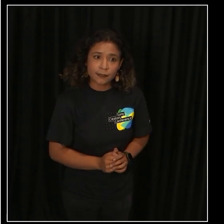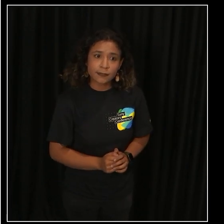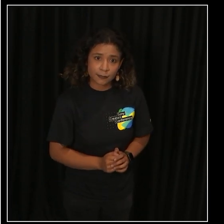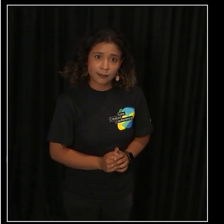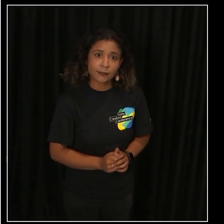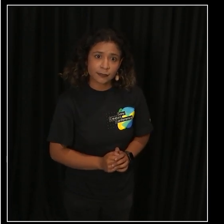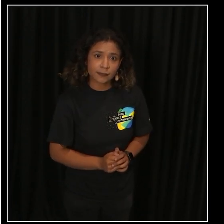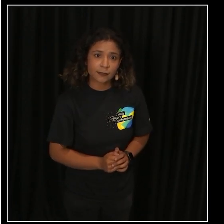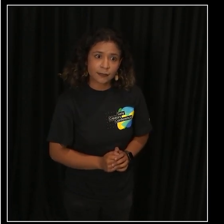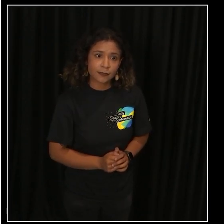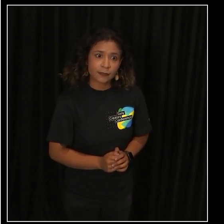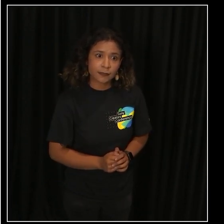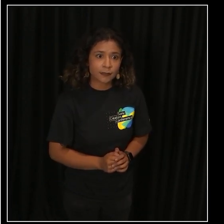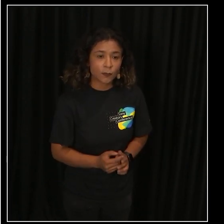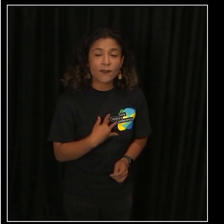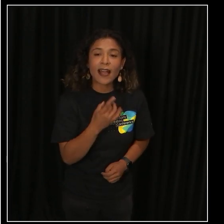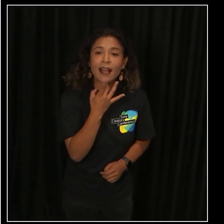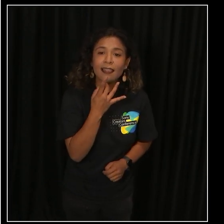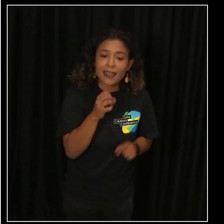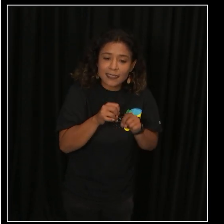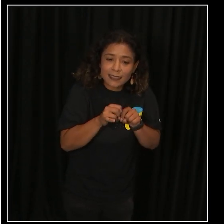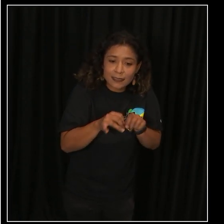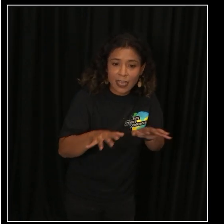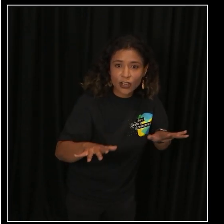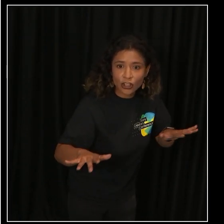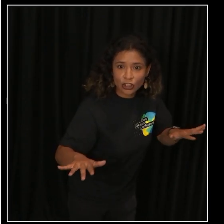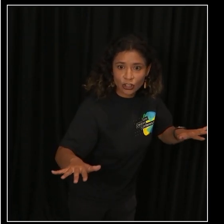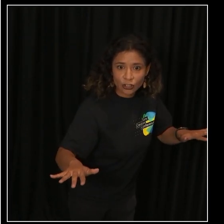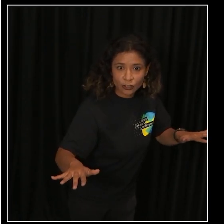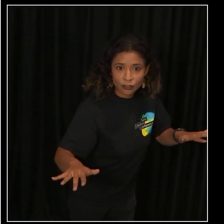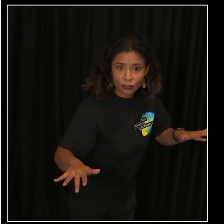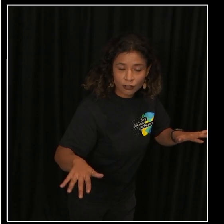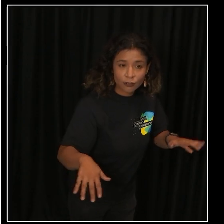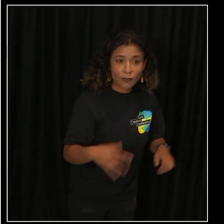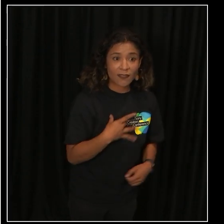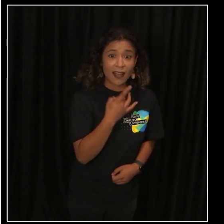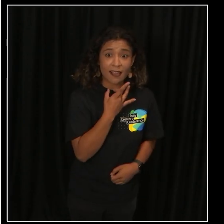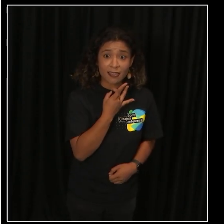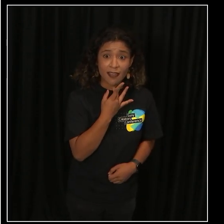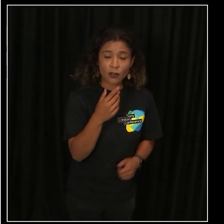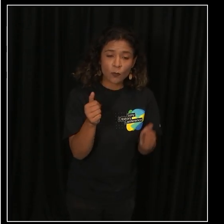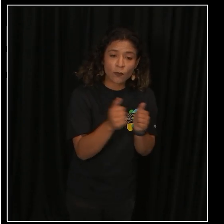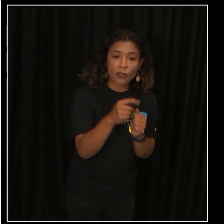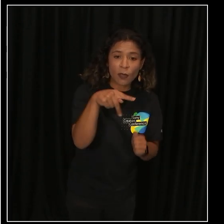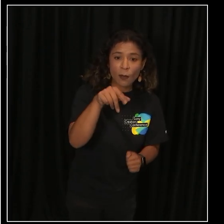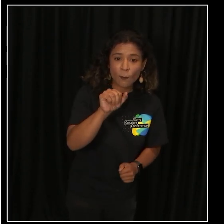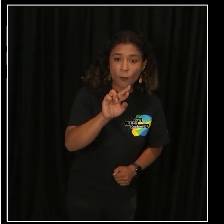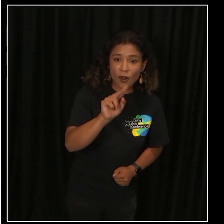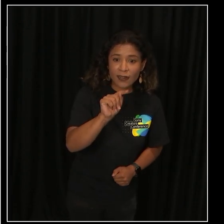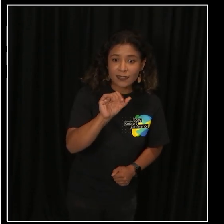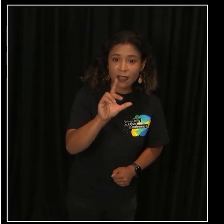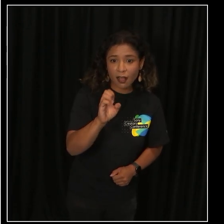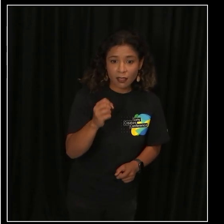Incoming light interacts with small particle changing the direction of the propagation from the original one.